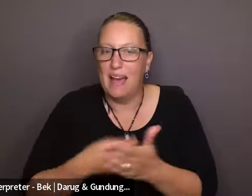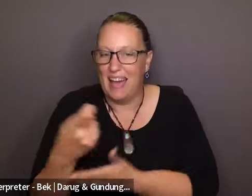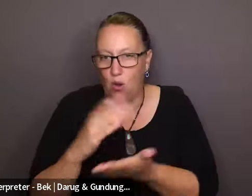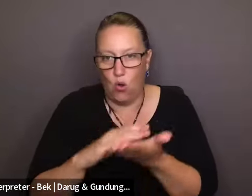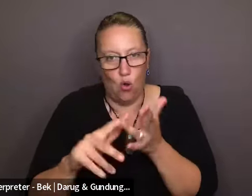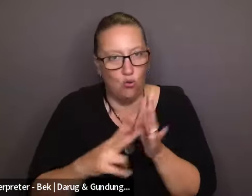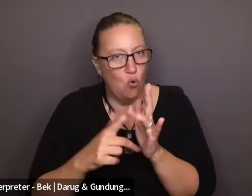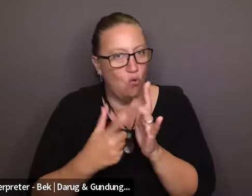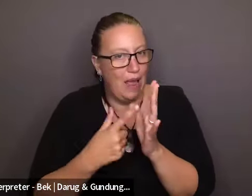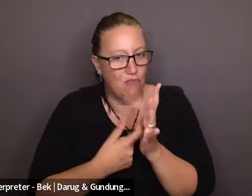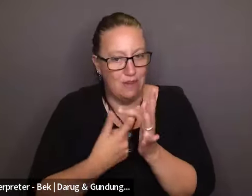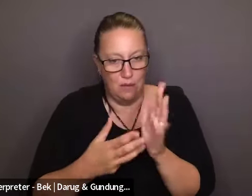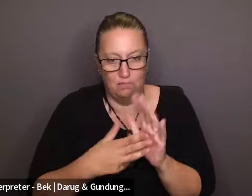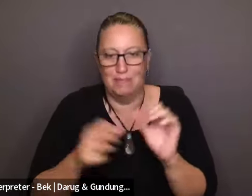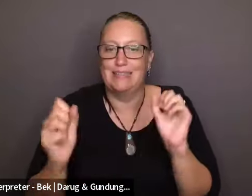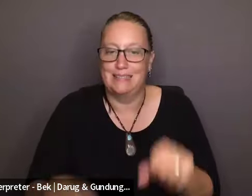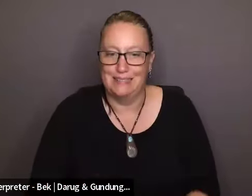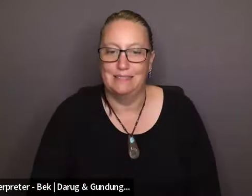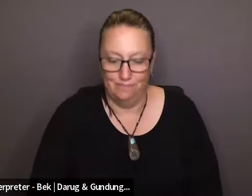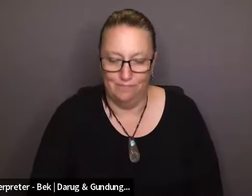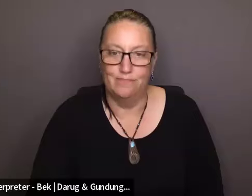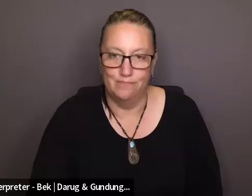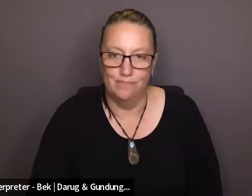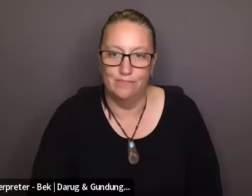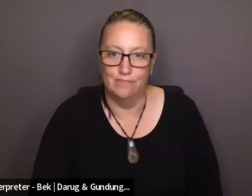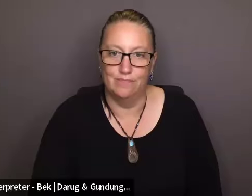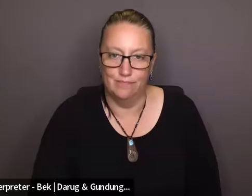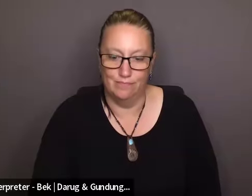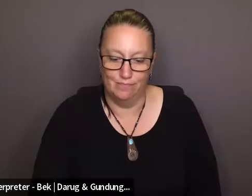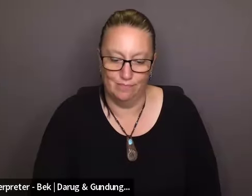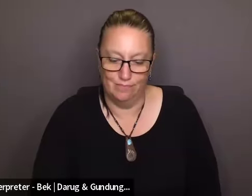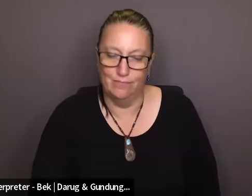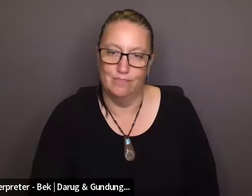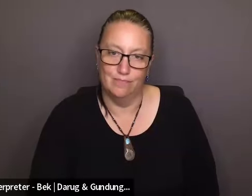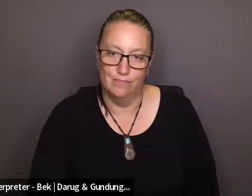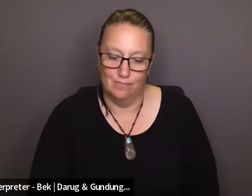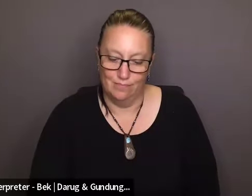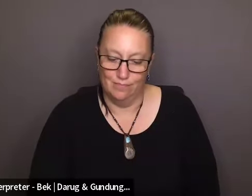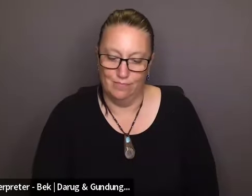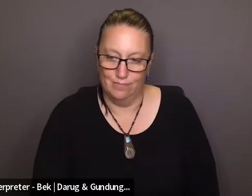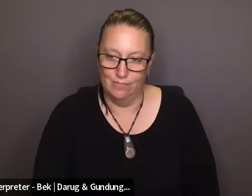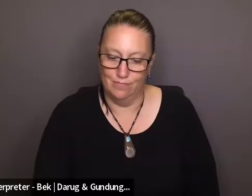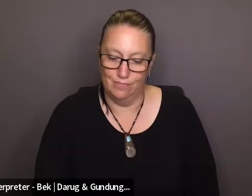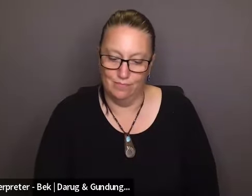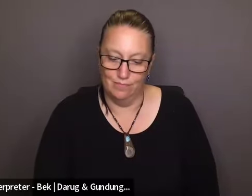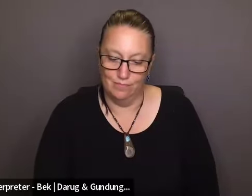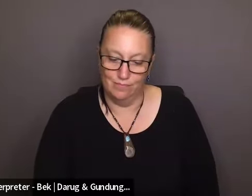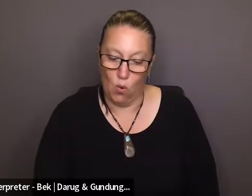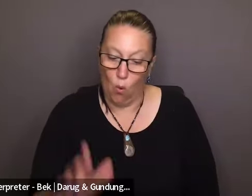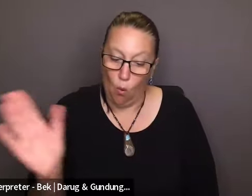being unable to receive payment, for example due to visa restrictions? Could they be paid an honorarium?